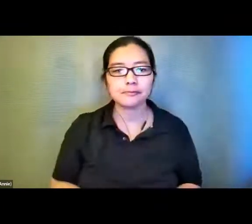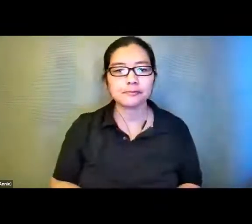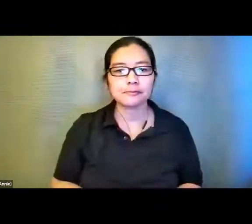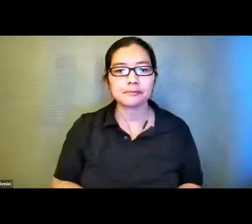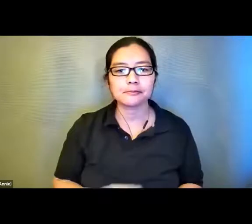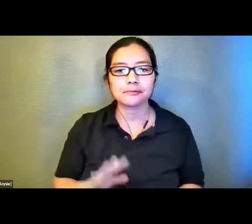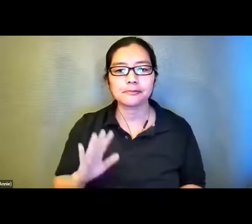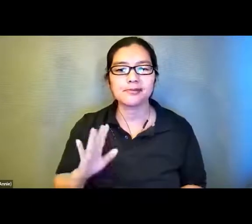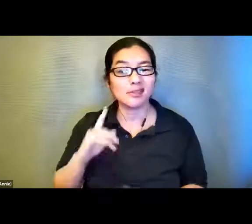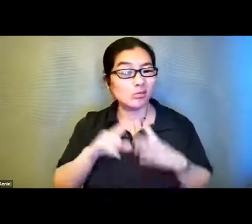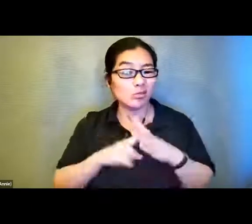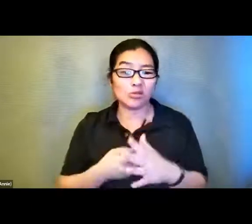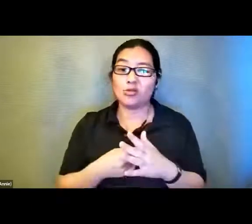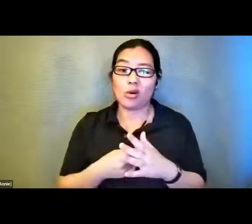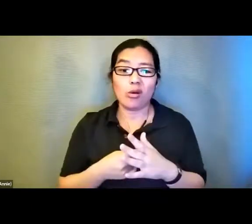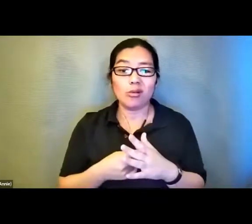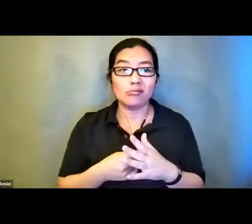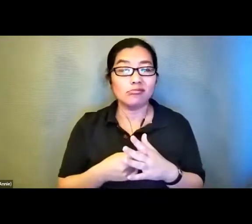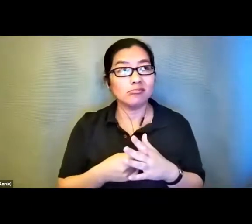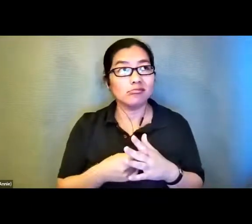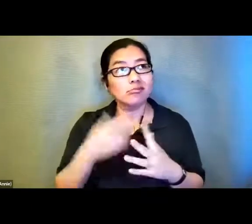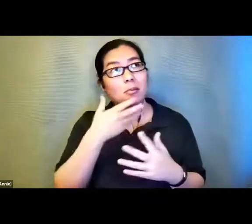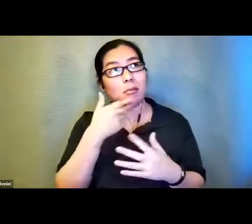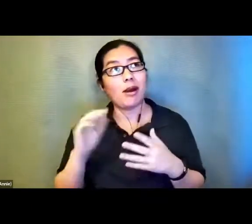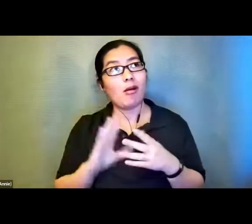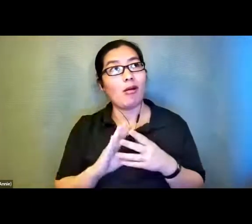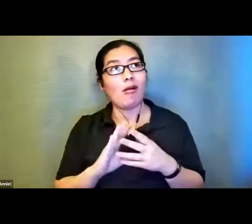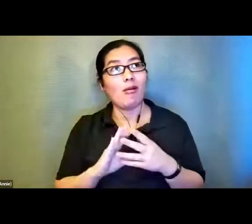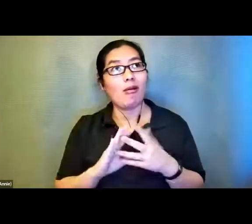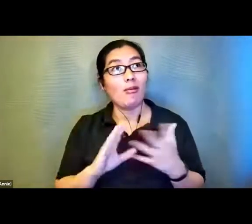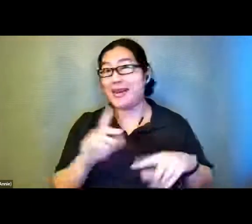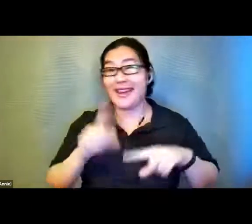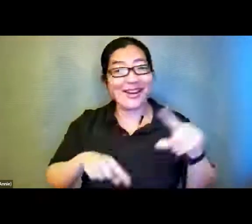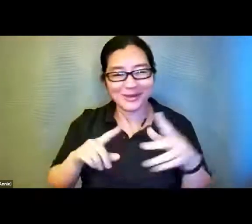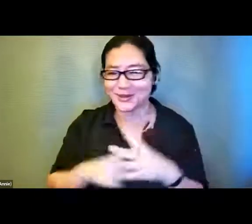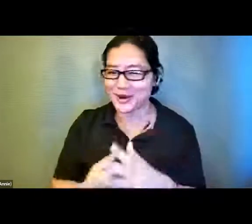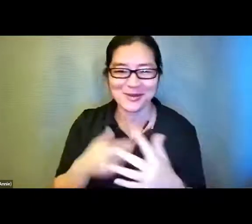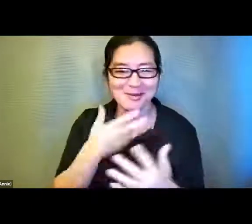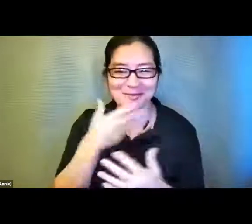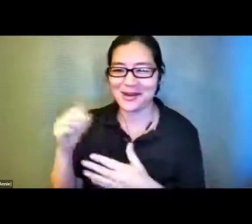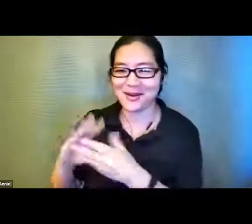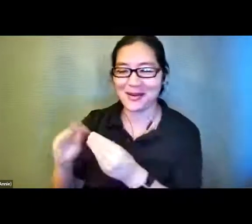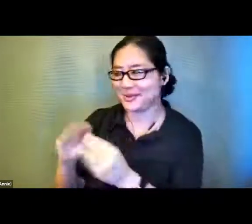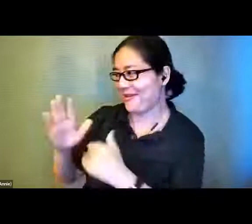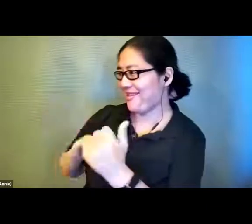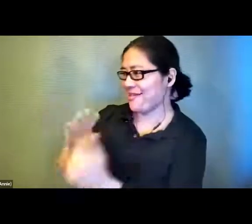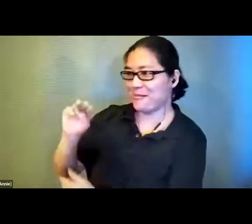start with a better commentary than Matthew's explanation for like why we need this